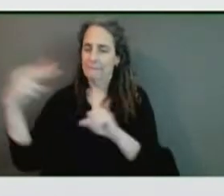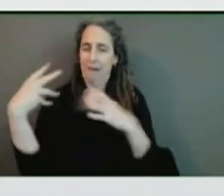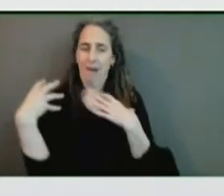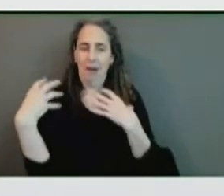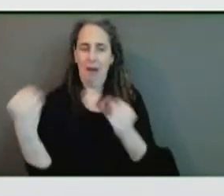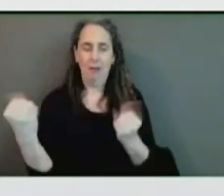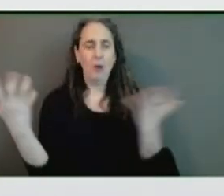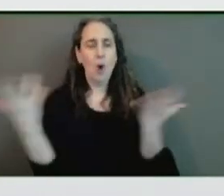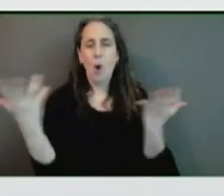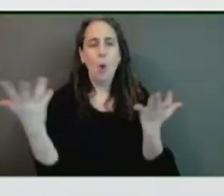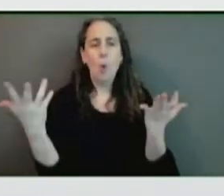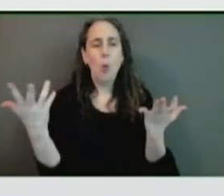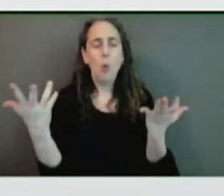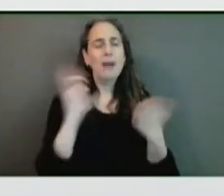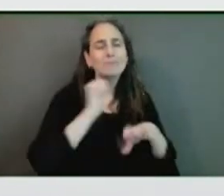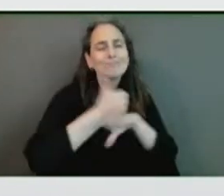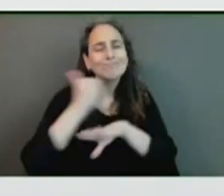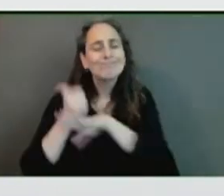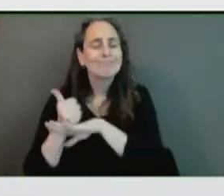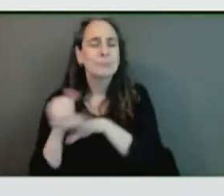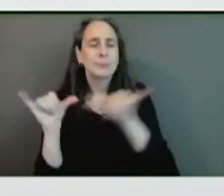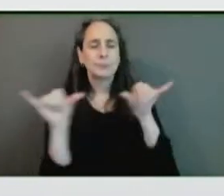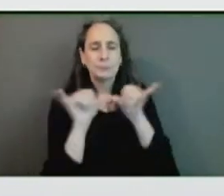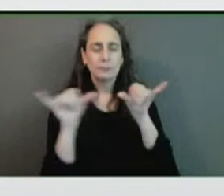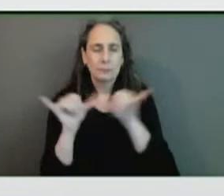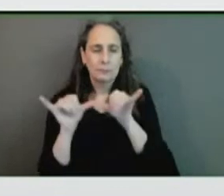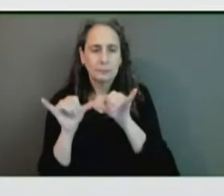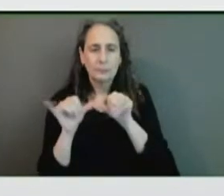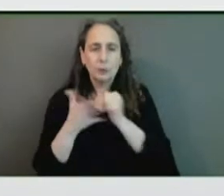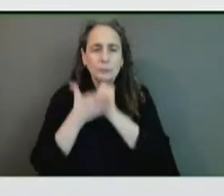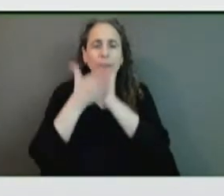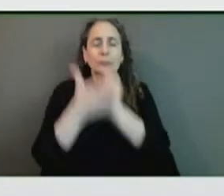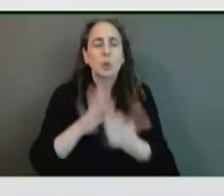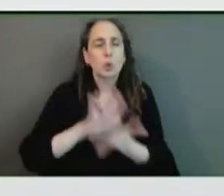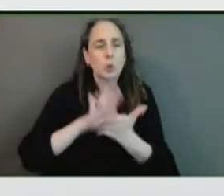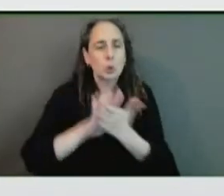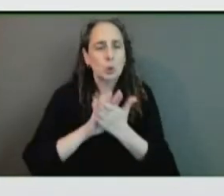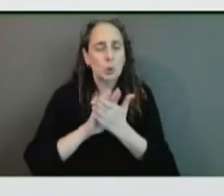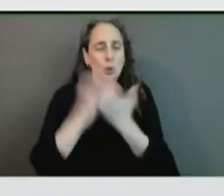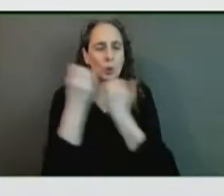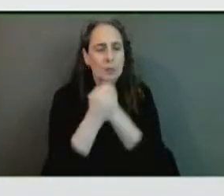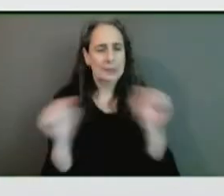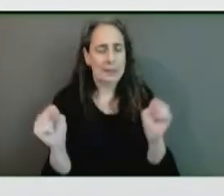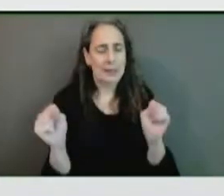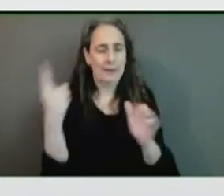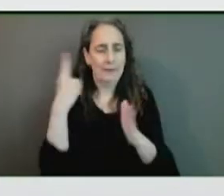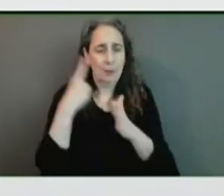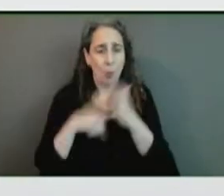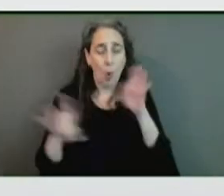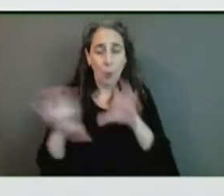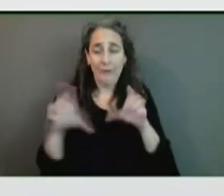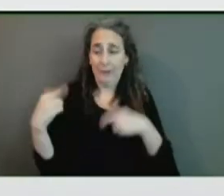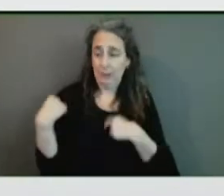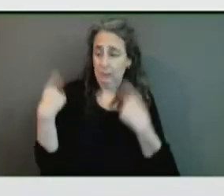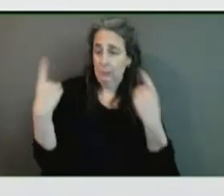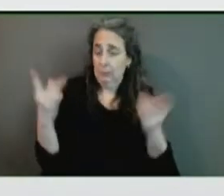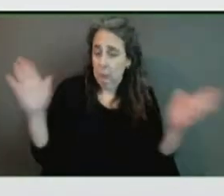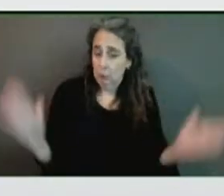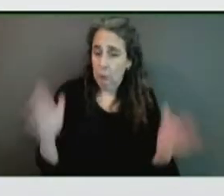to the issue of safety a little bit from a health perspective, what measures are in place,